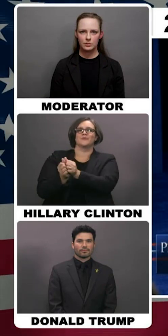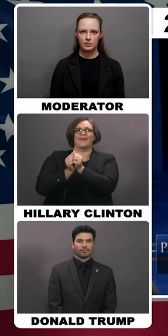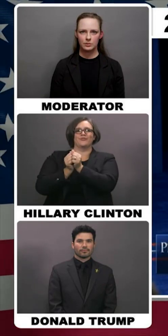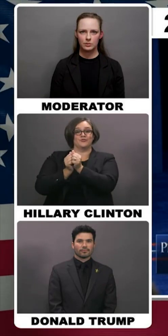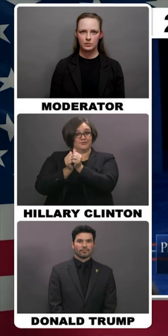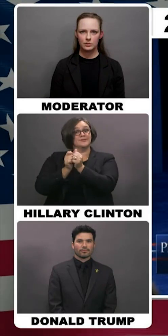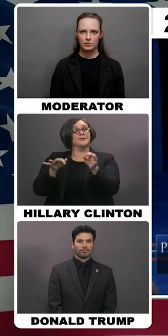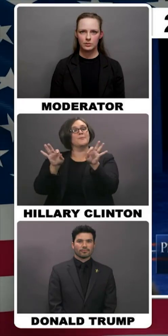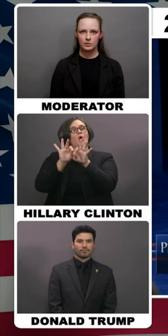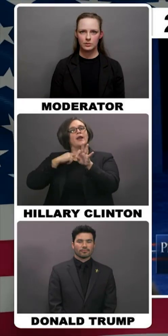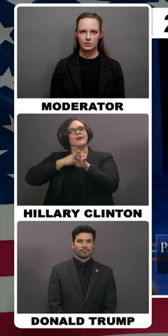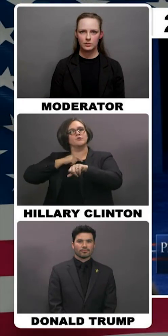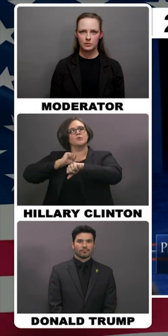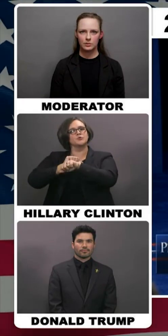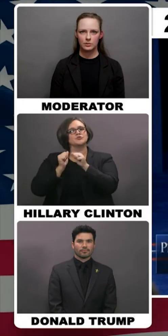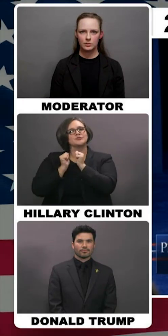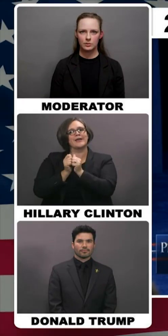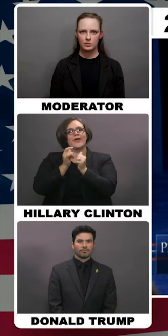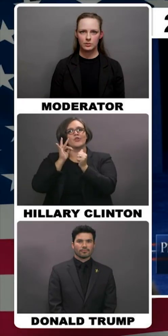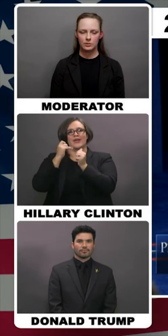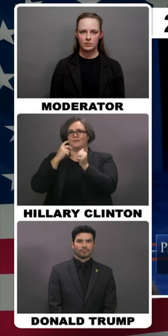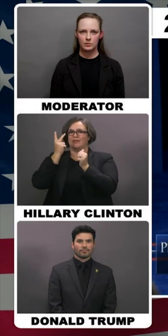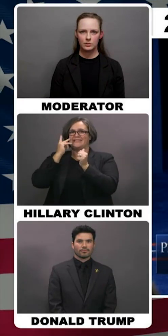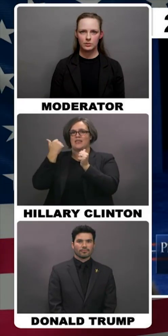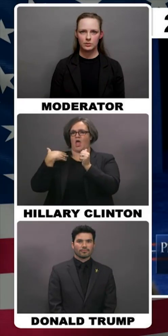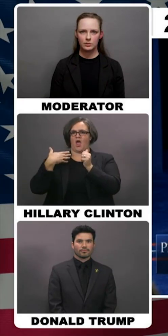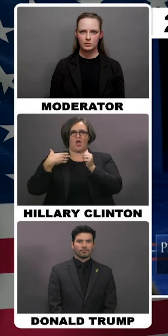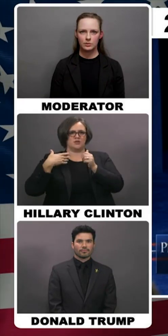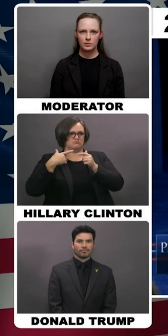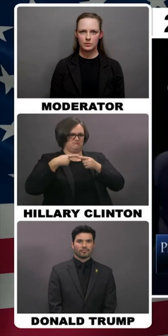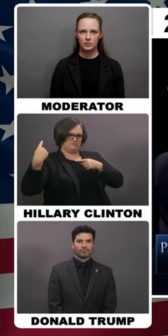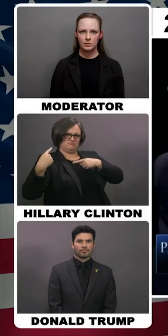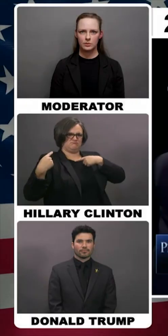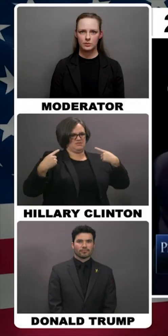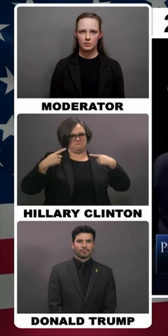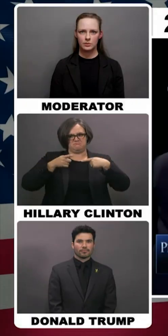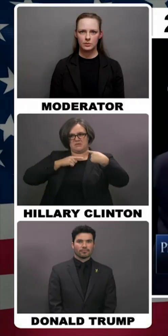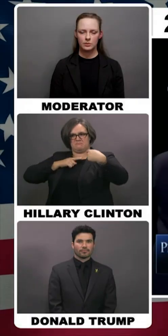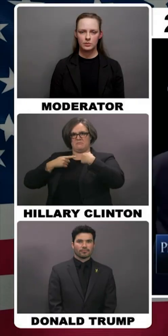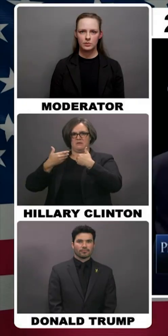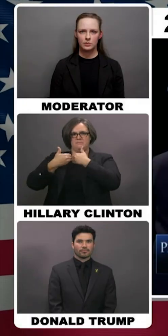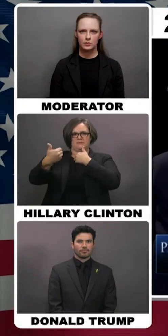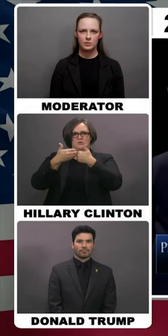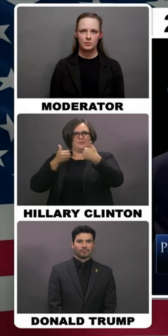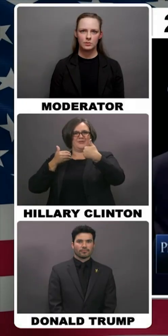if we overcome the divisiveness that sometimes sets Americans against one another,